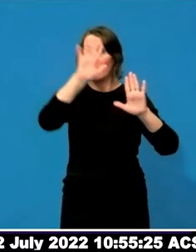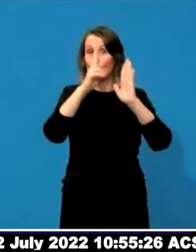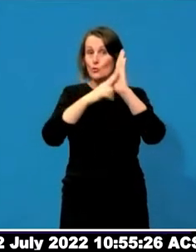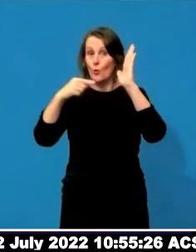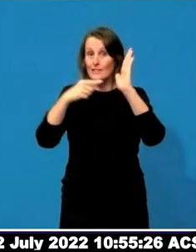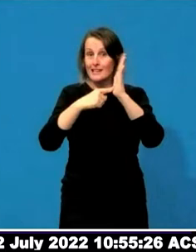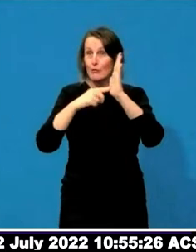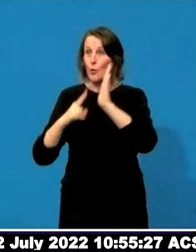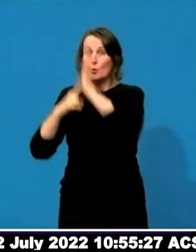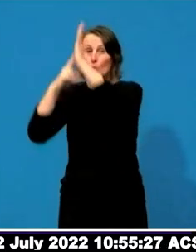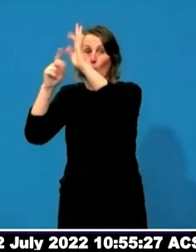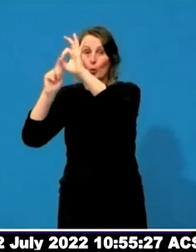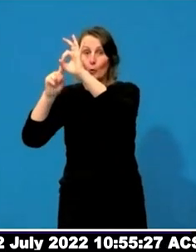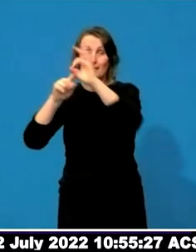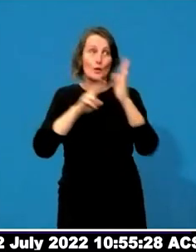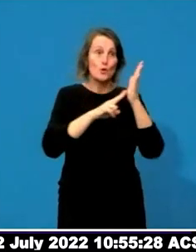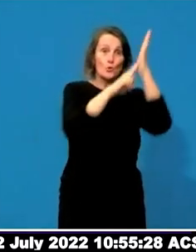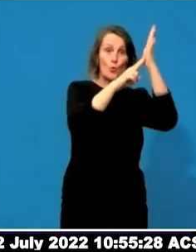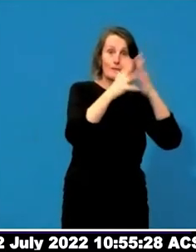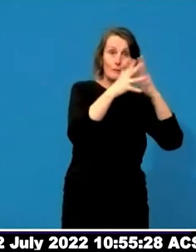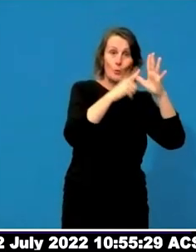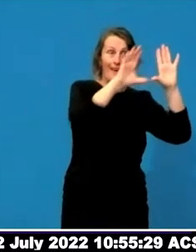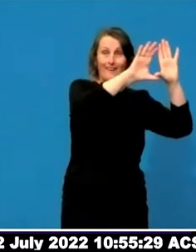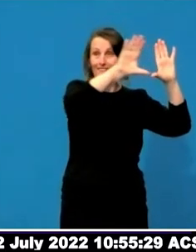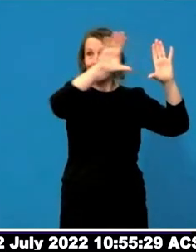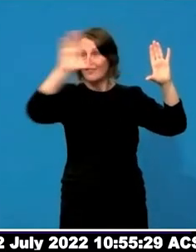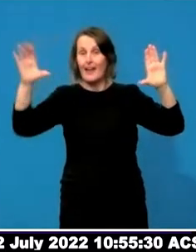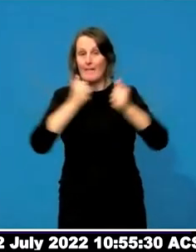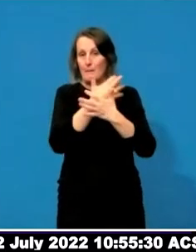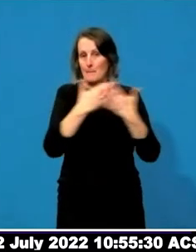particularly where we see a high First Nations population